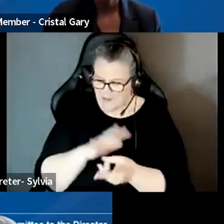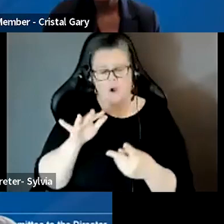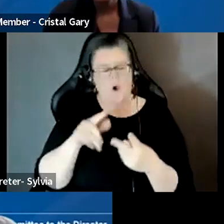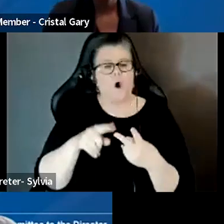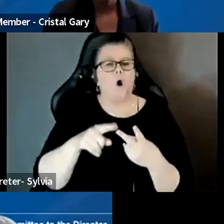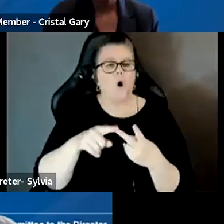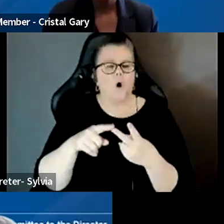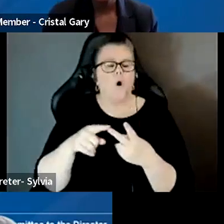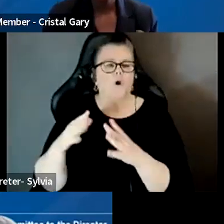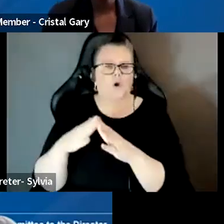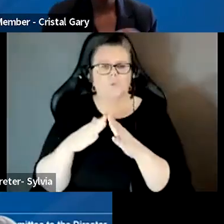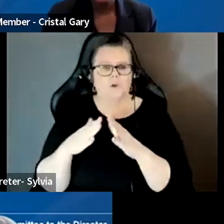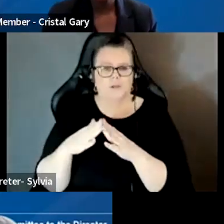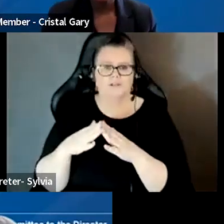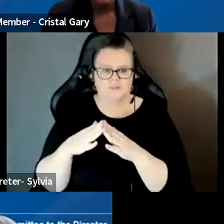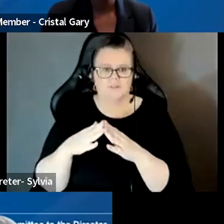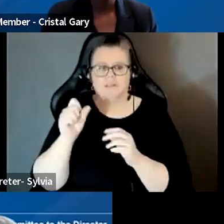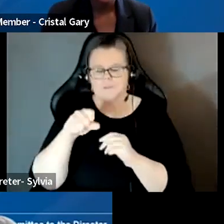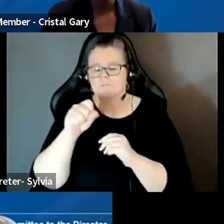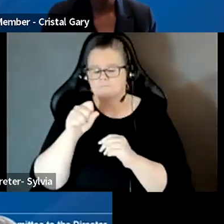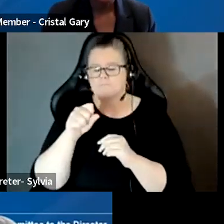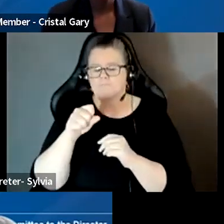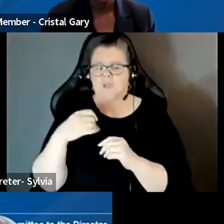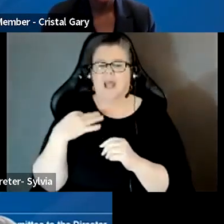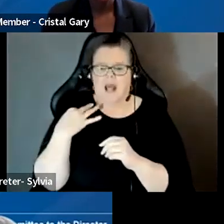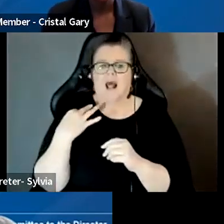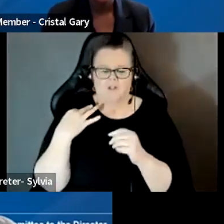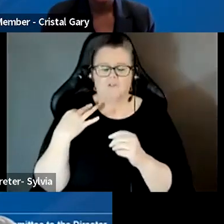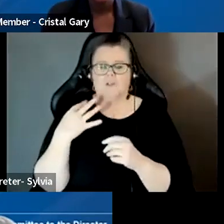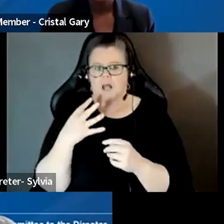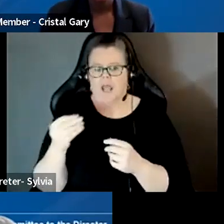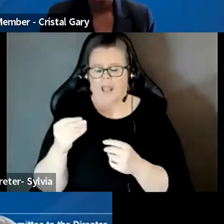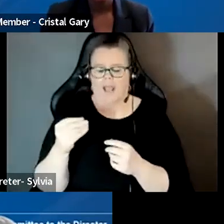Eligibility -- eligible versus -- [Overlapping] eligibility. Yes; no, this has been confusing.